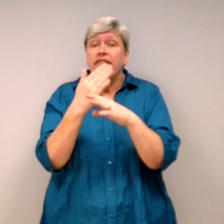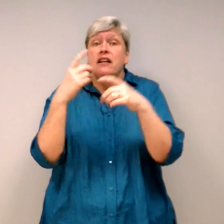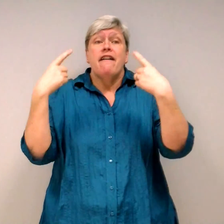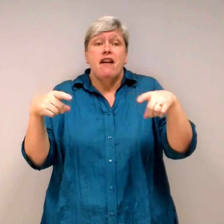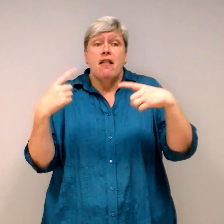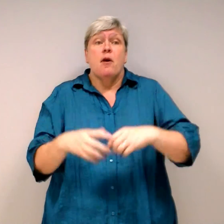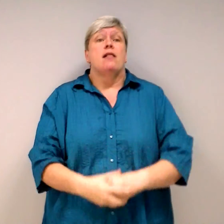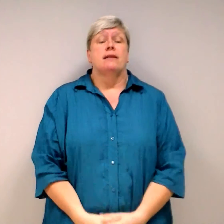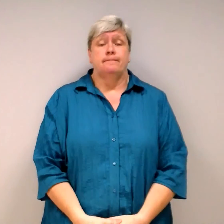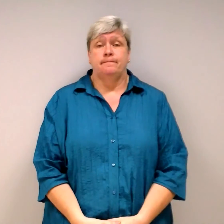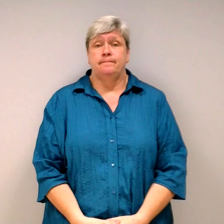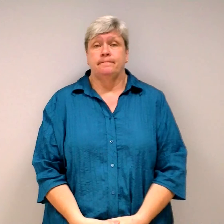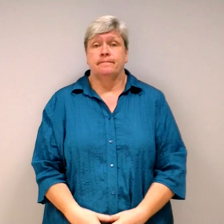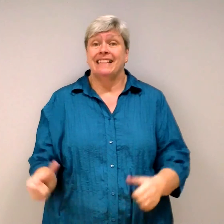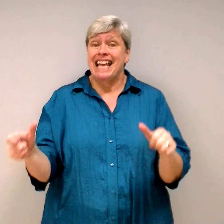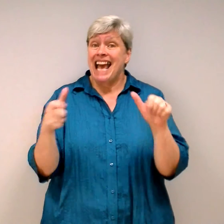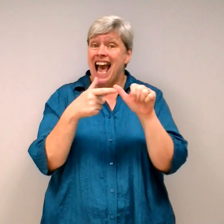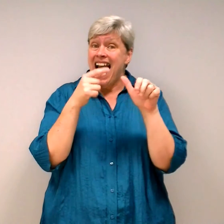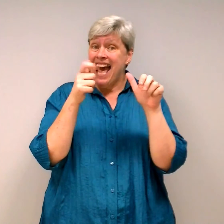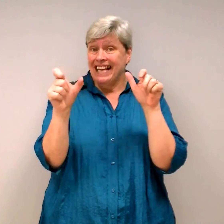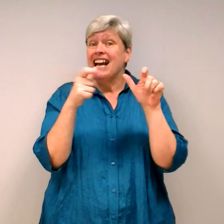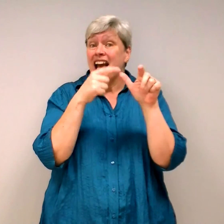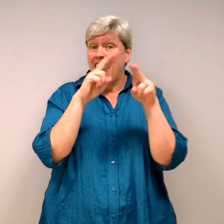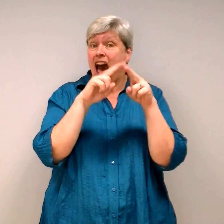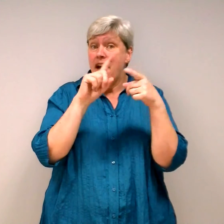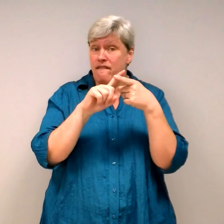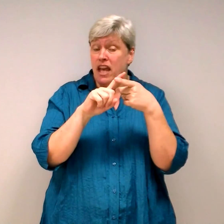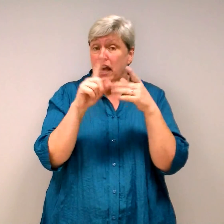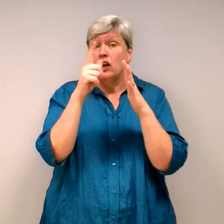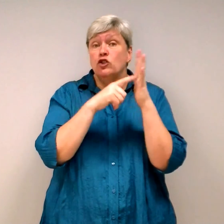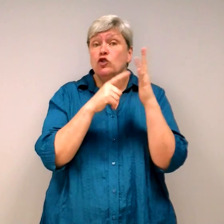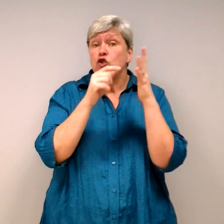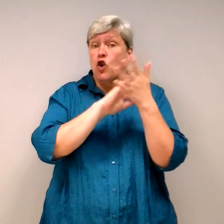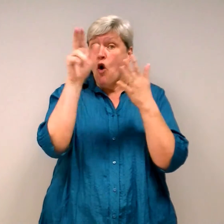Our cafe at John Street is open